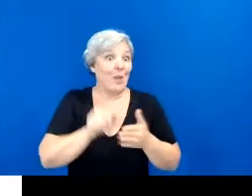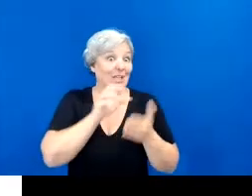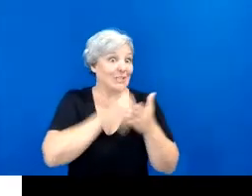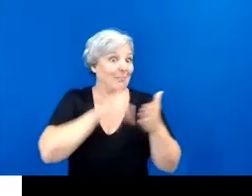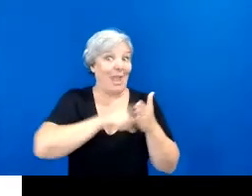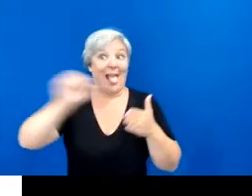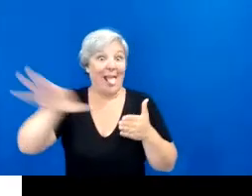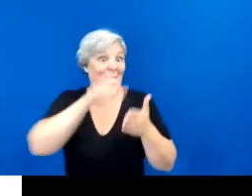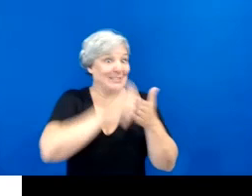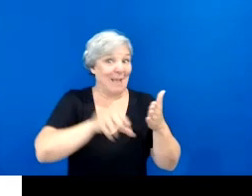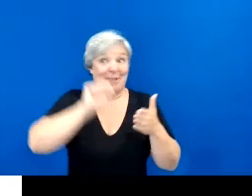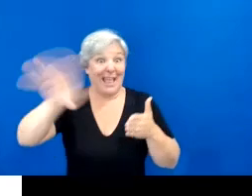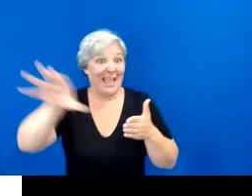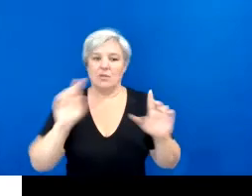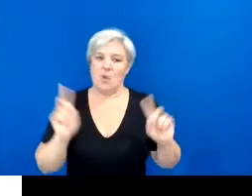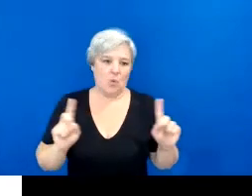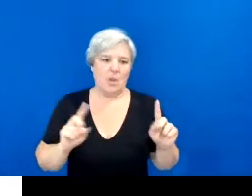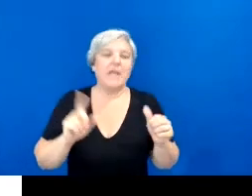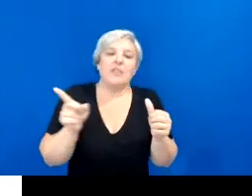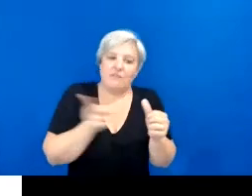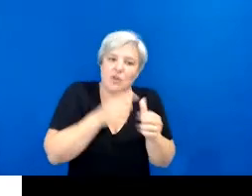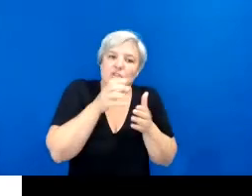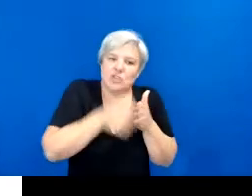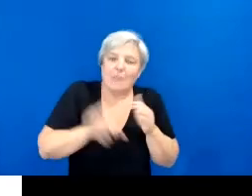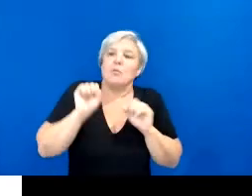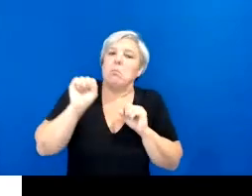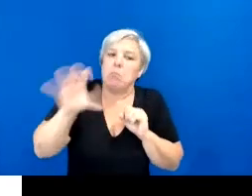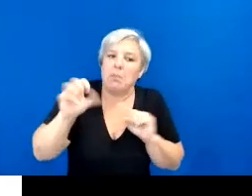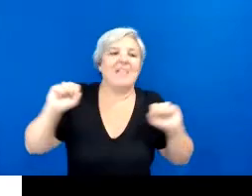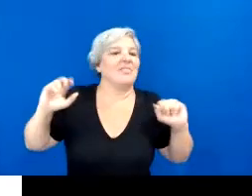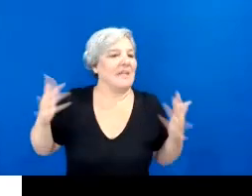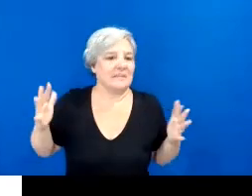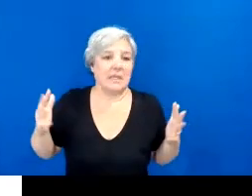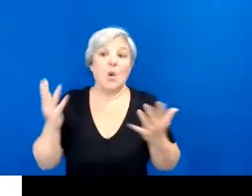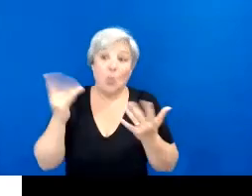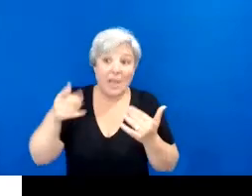So if you're trying to finagle your way through the fair use loophole